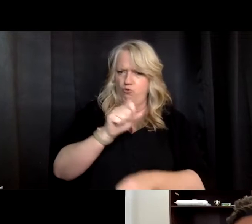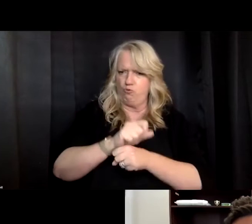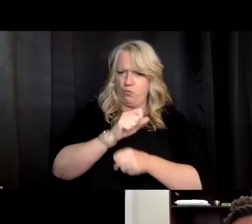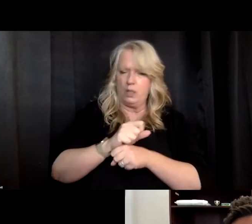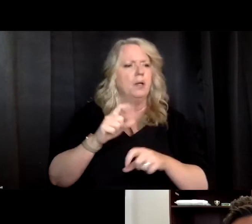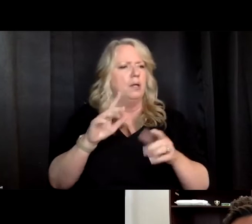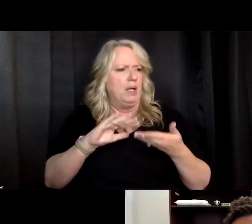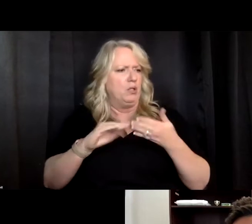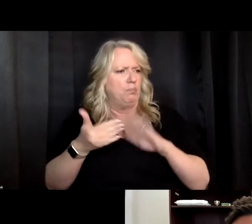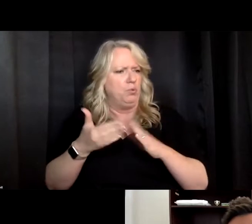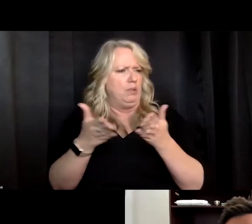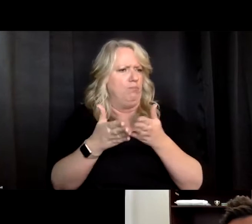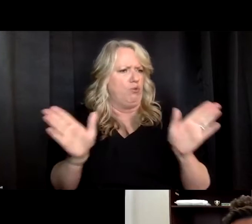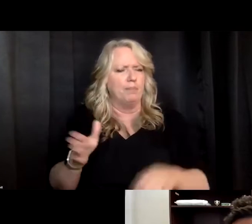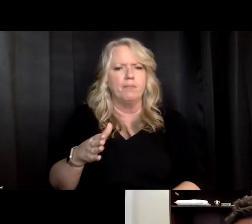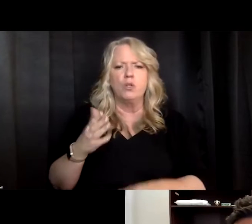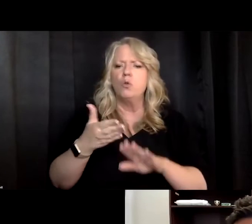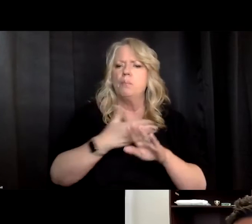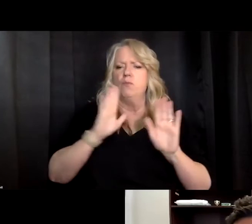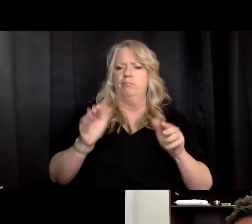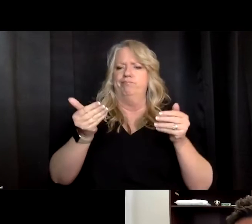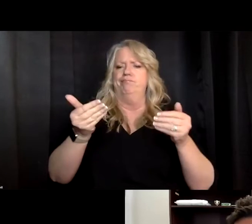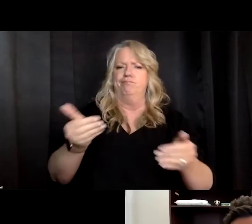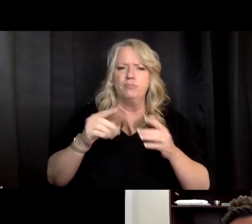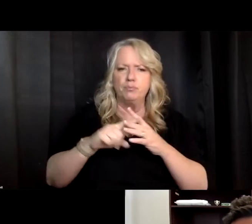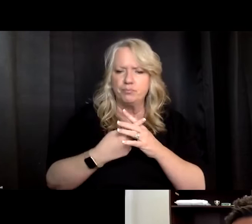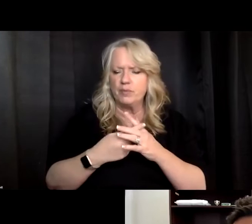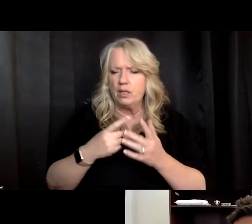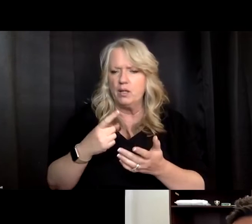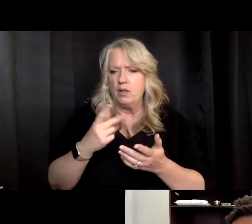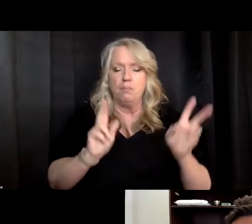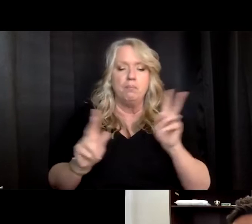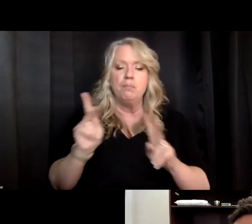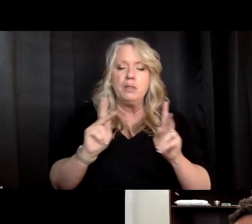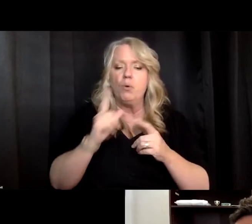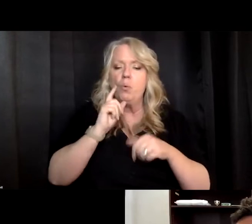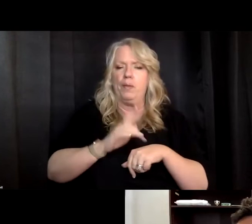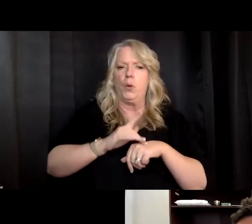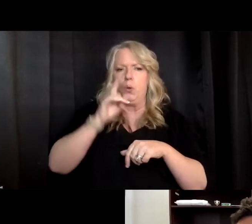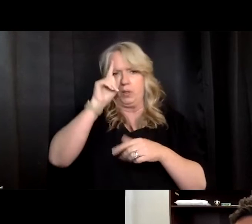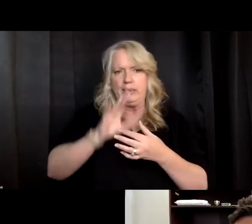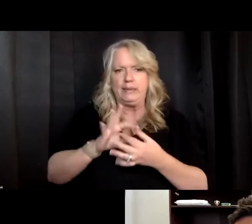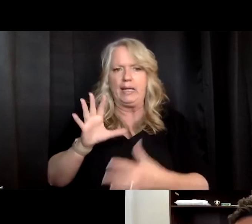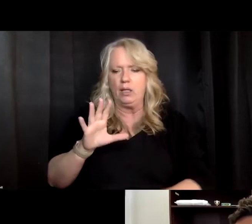IS SO IMPORTANT. I THINK NOT JUST, WITH THE PERSON THAT YOU ARE WORKING WITH